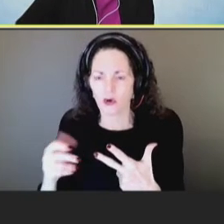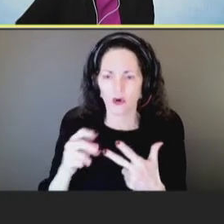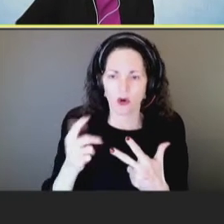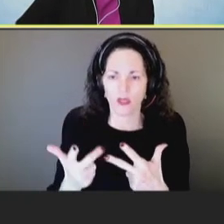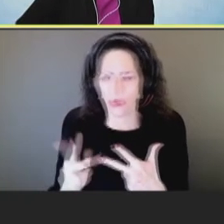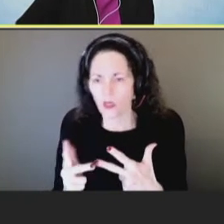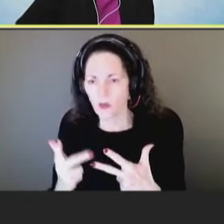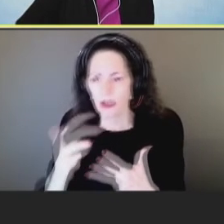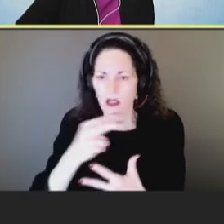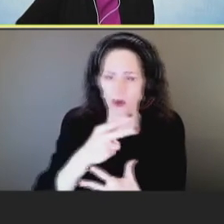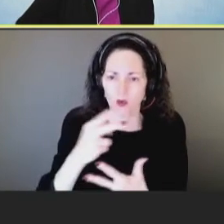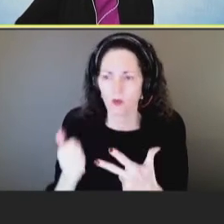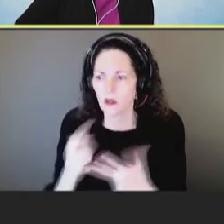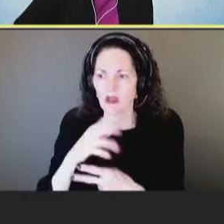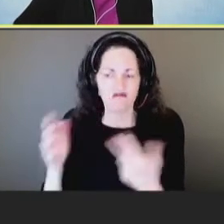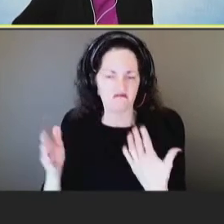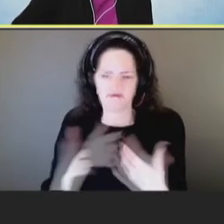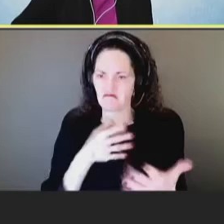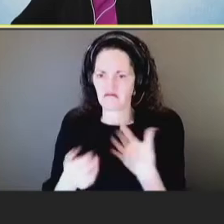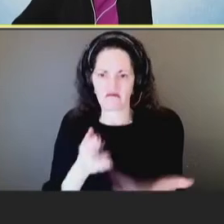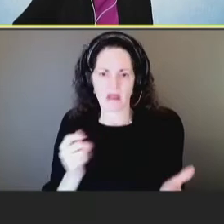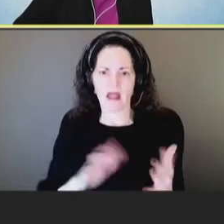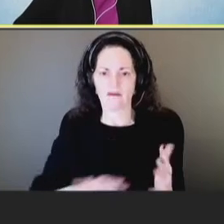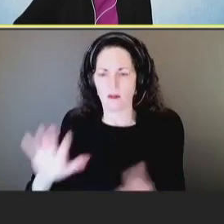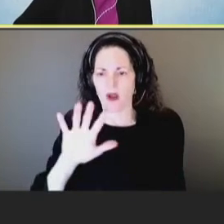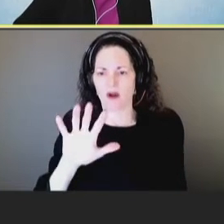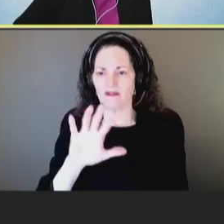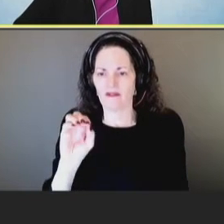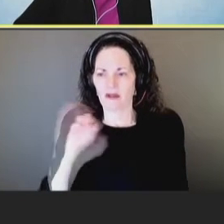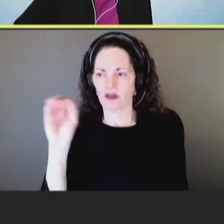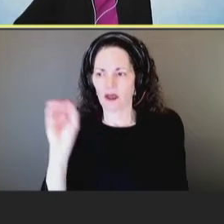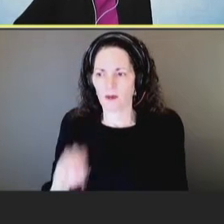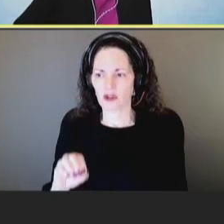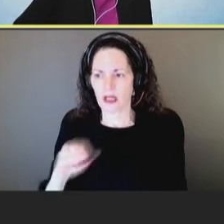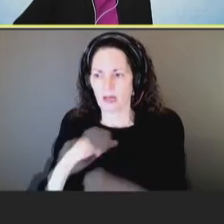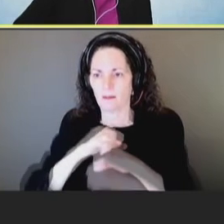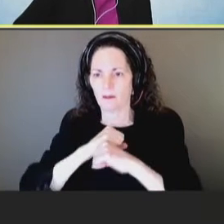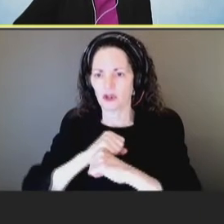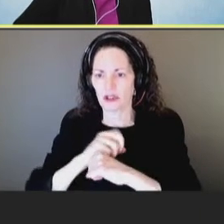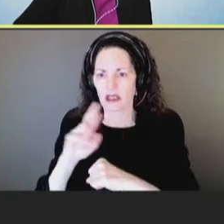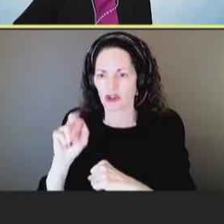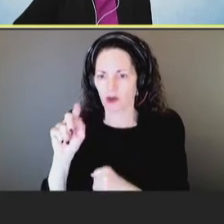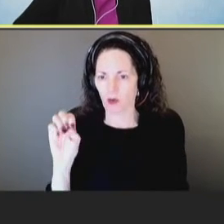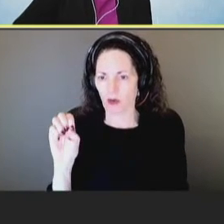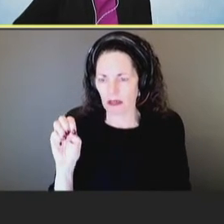they have it around 50 percent zero protection rate observed. And then in the groups that